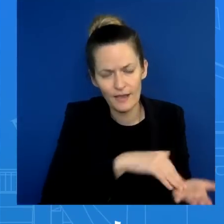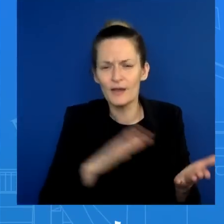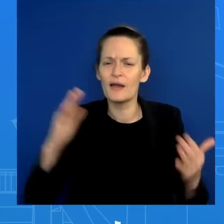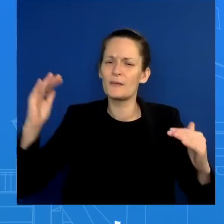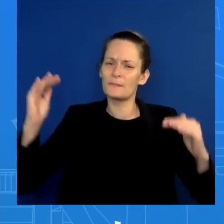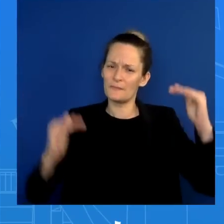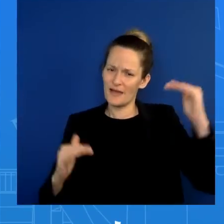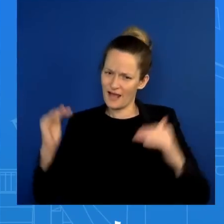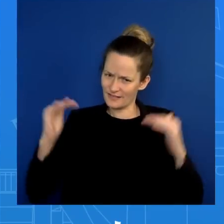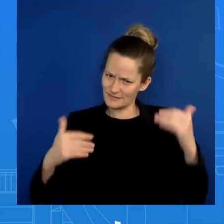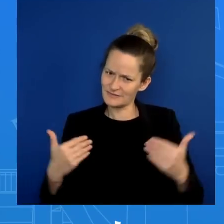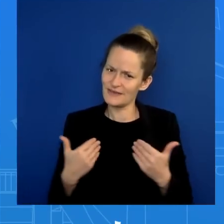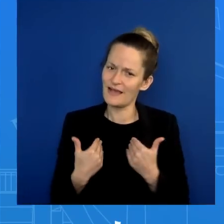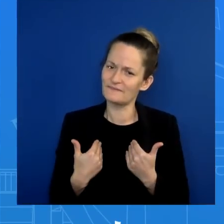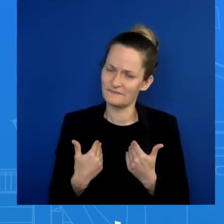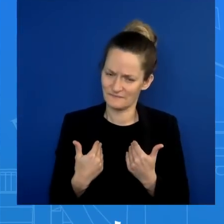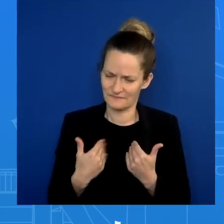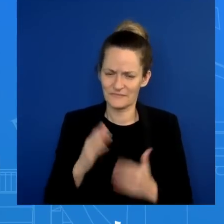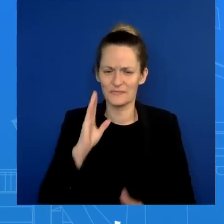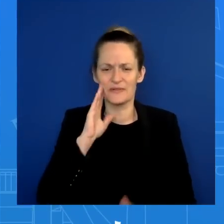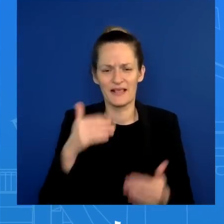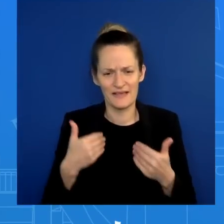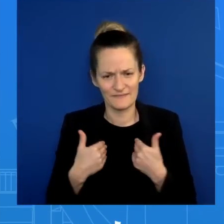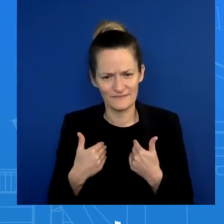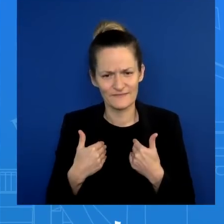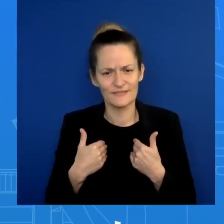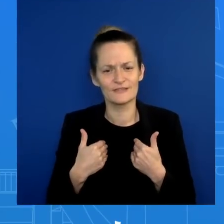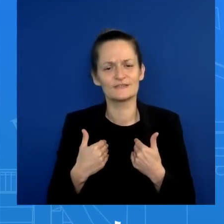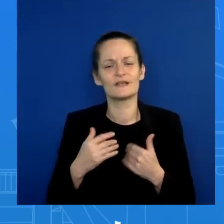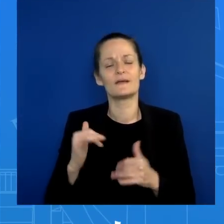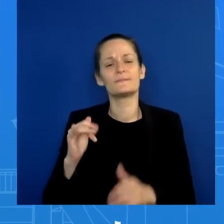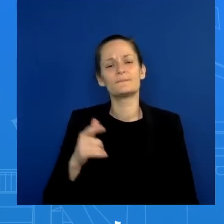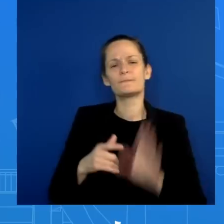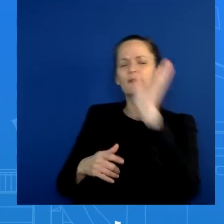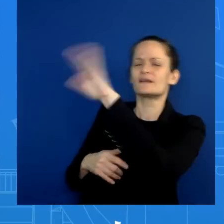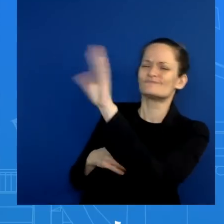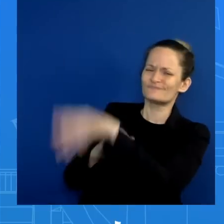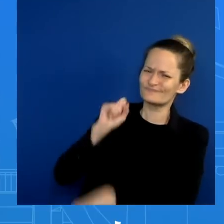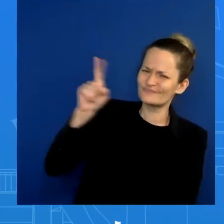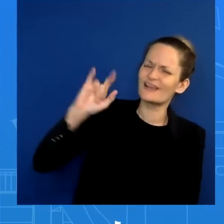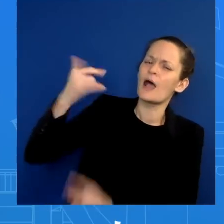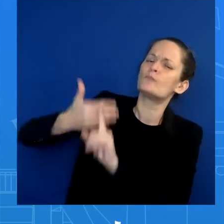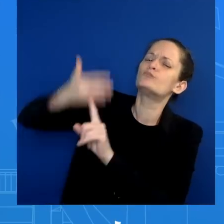back better proposals or IRA or the infrastructure bills,